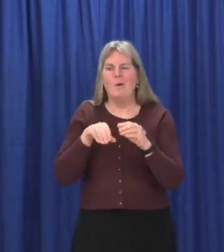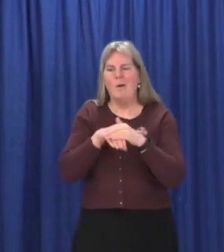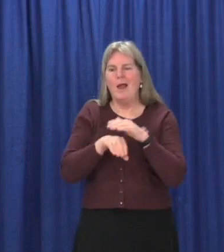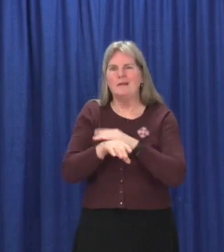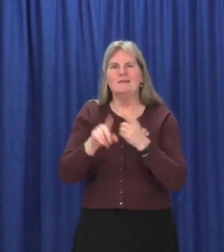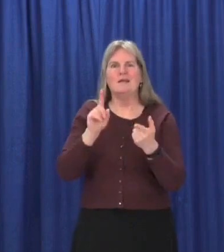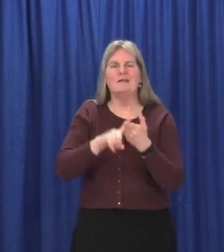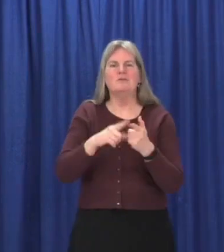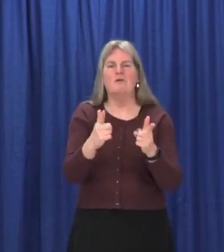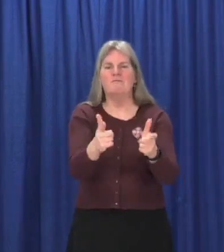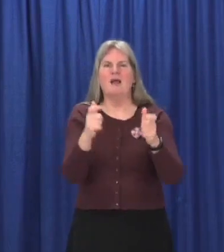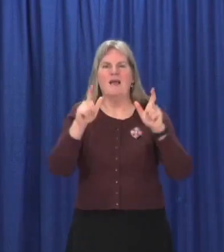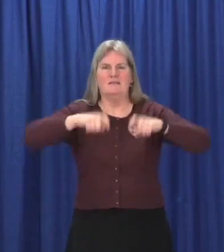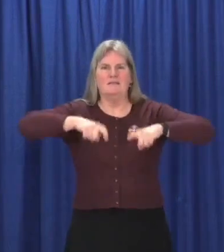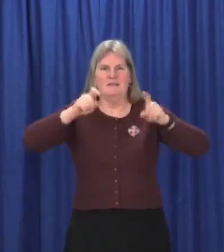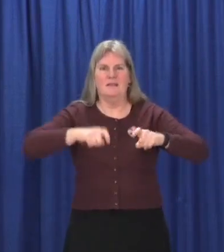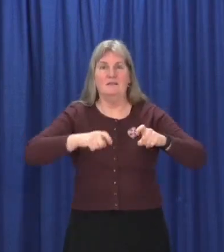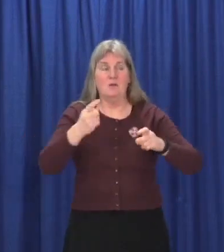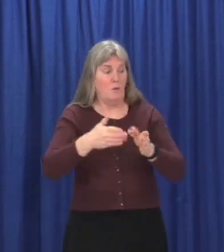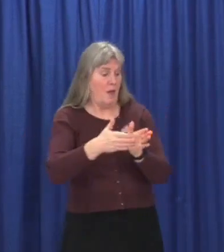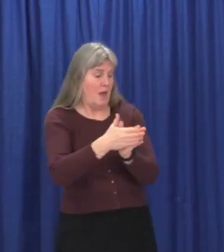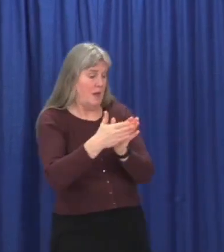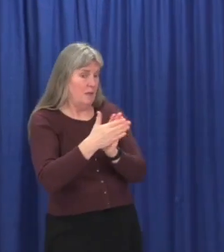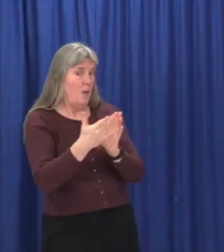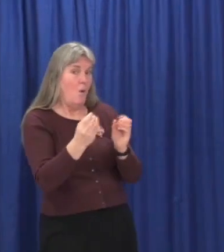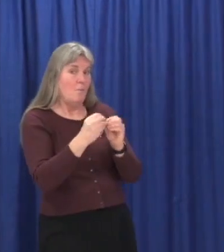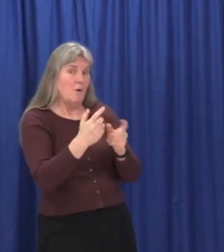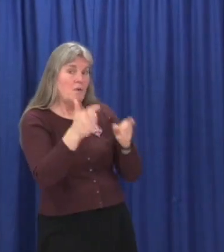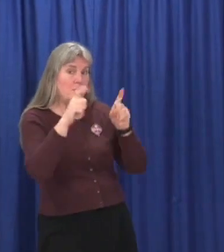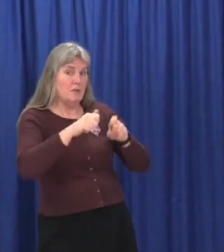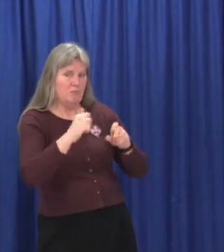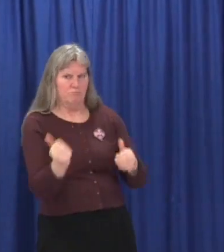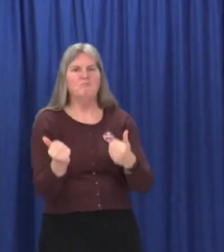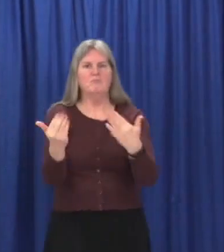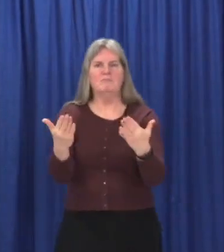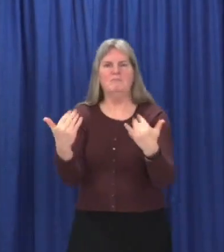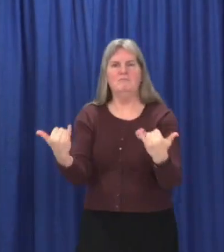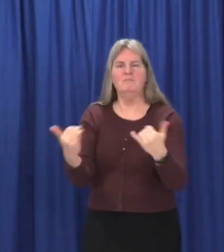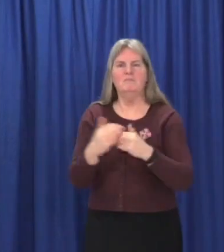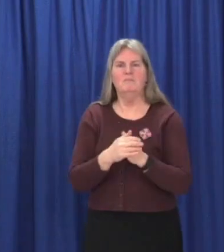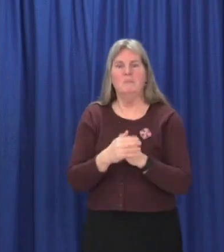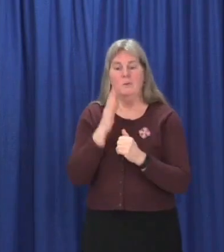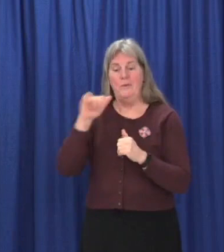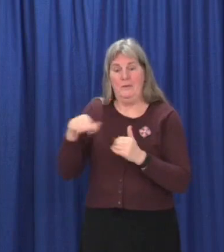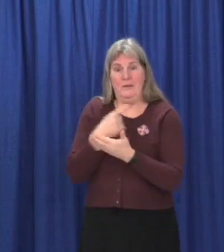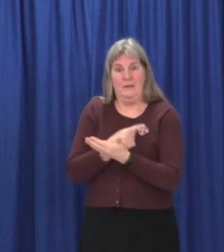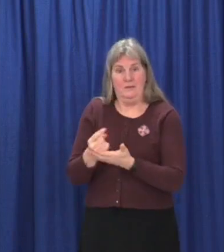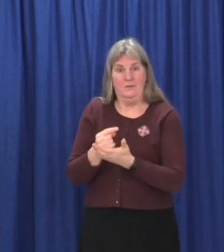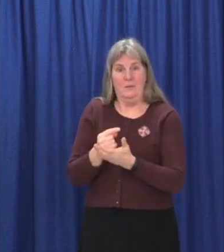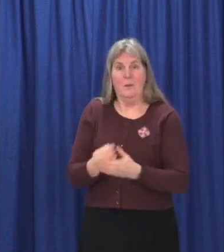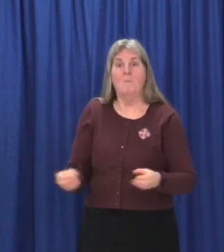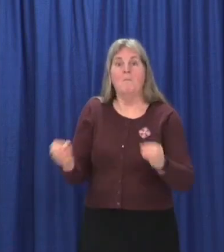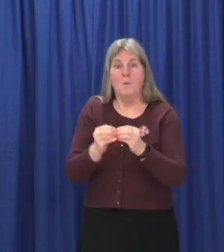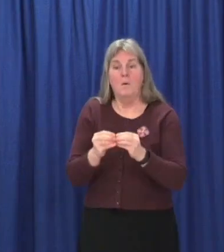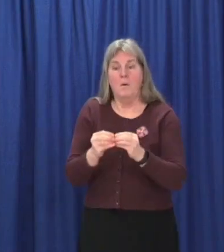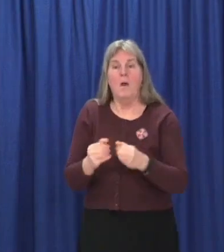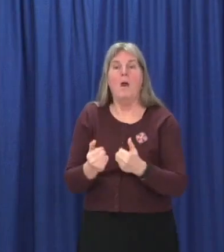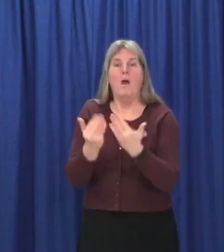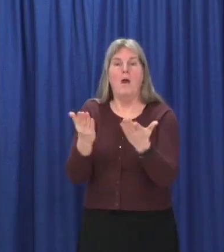in response to requests to do so. In fact, just this week we've expanded the distribution centres, and soon we'll have